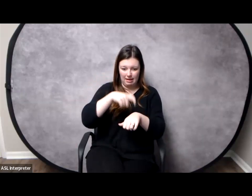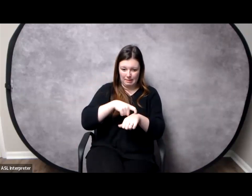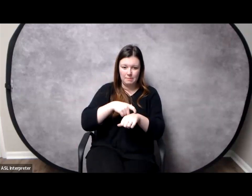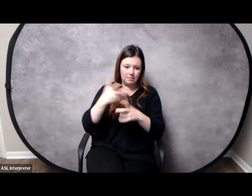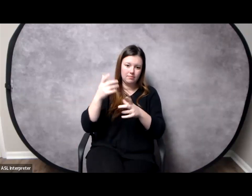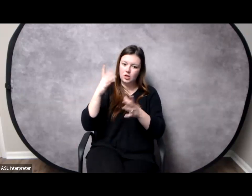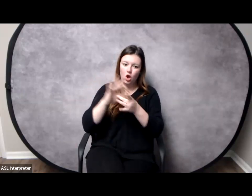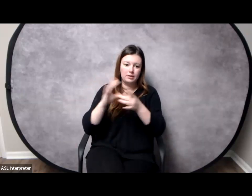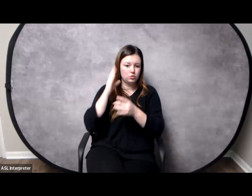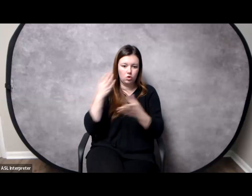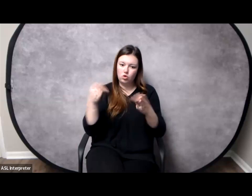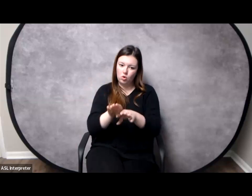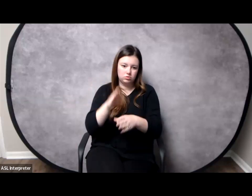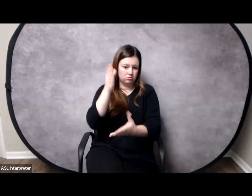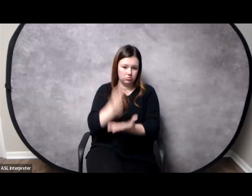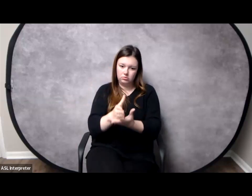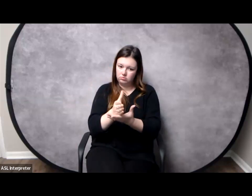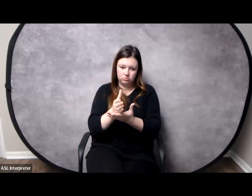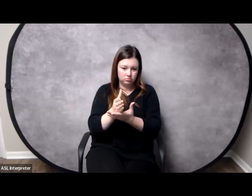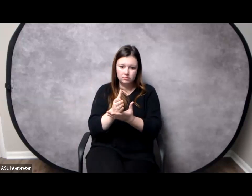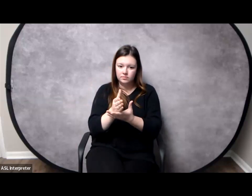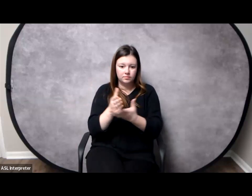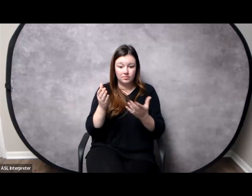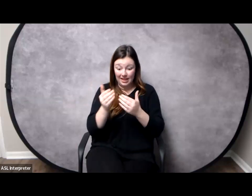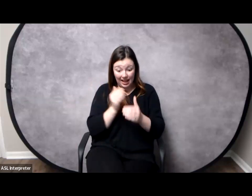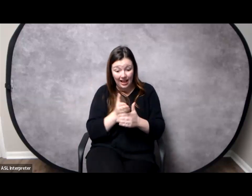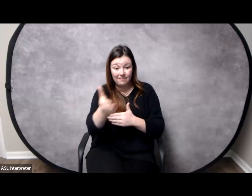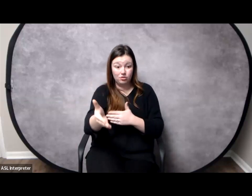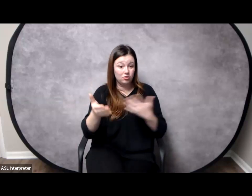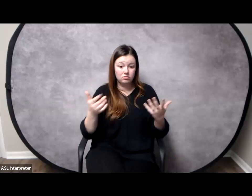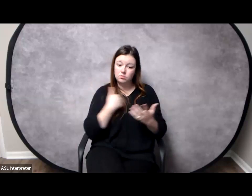close because we cannot consider anything we receive after that time.